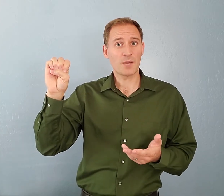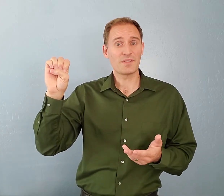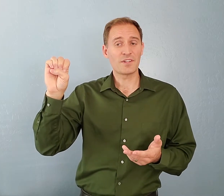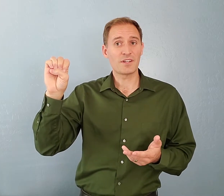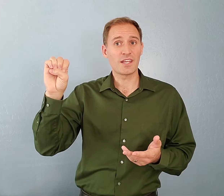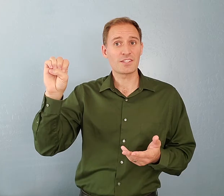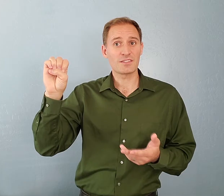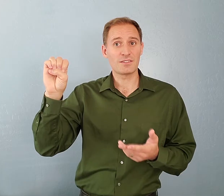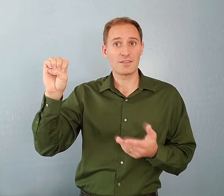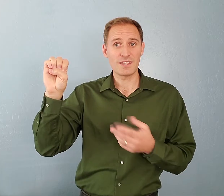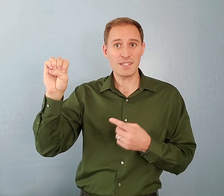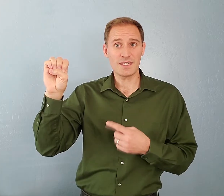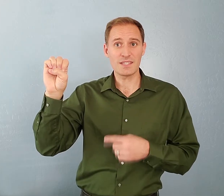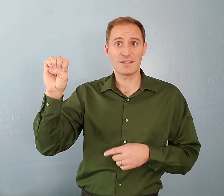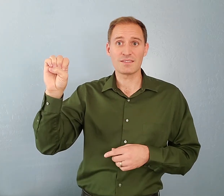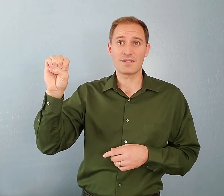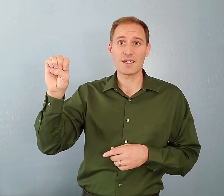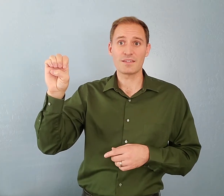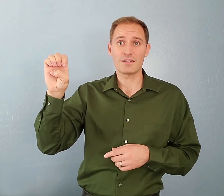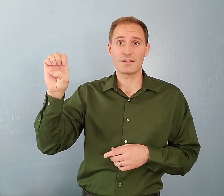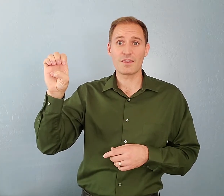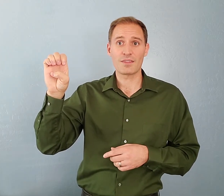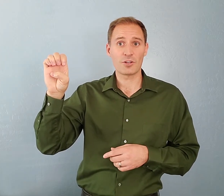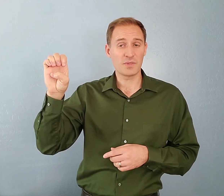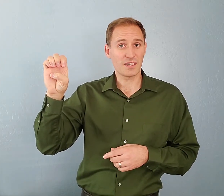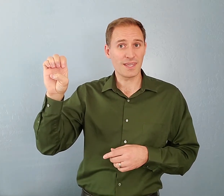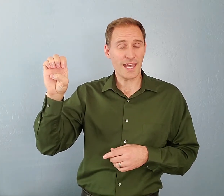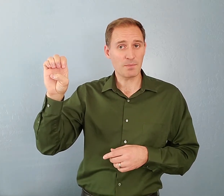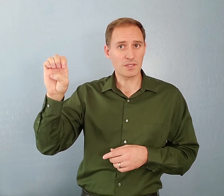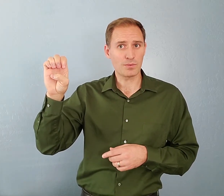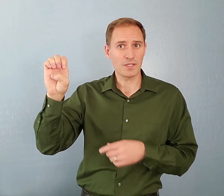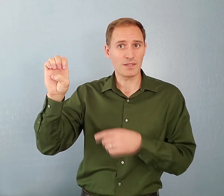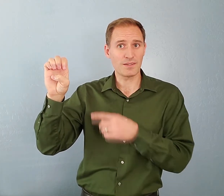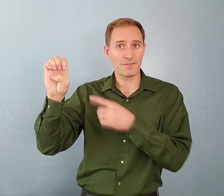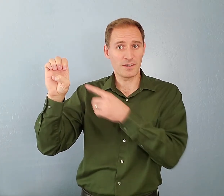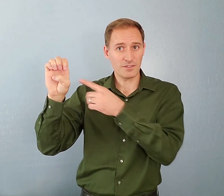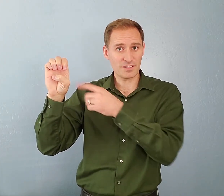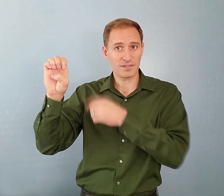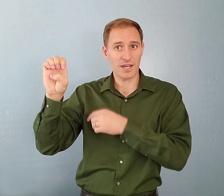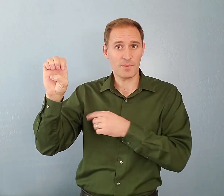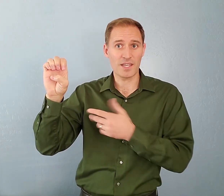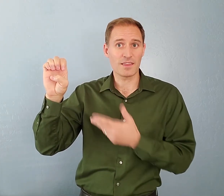variation to E is that there will be a gap between the fingers on top and the